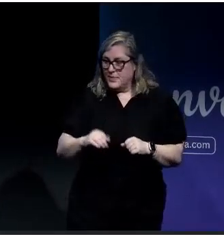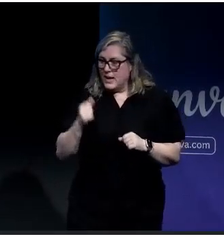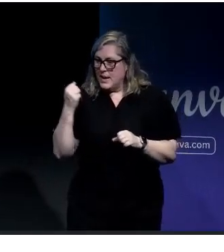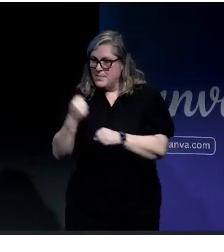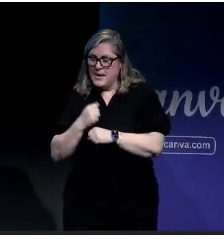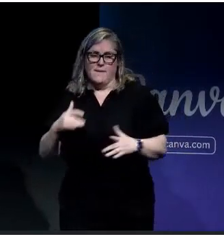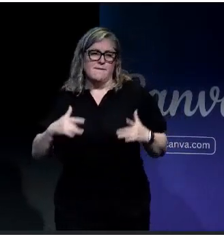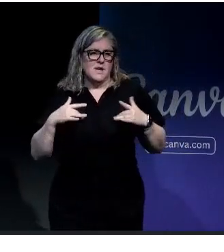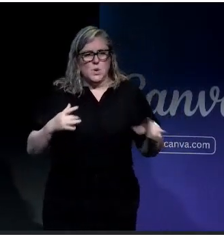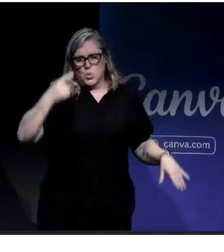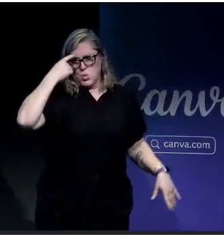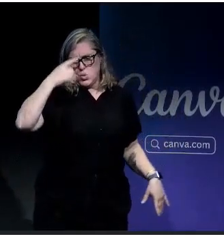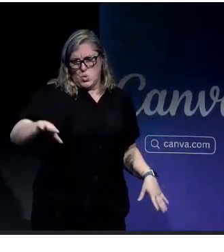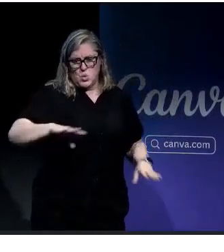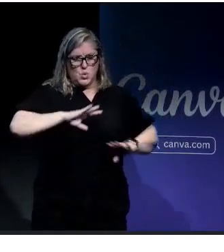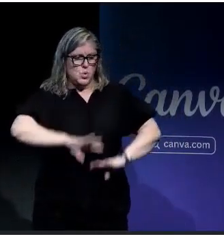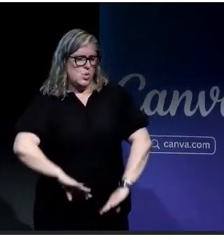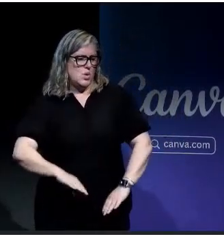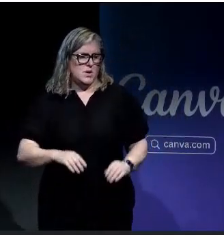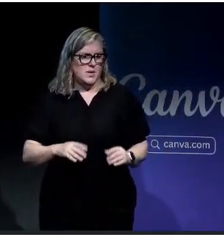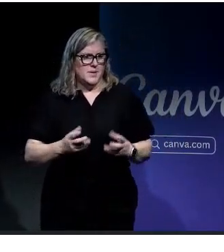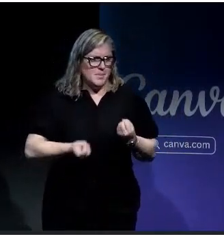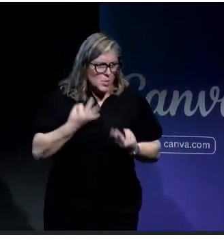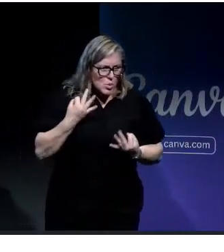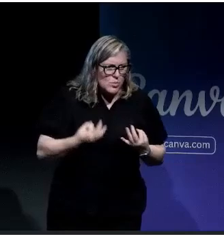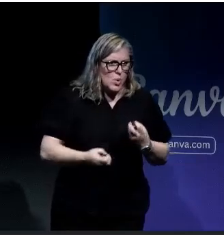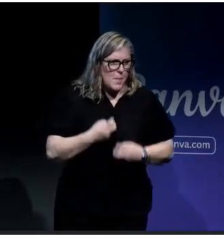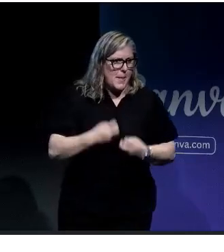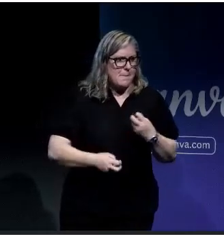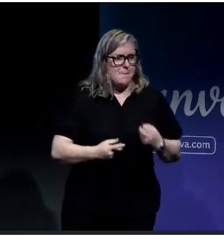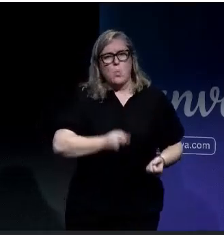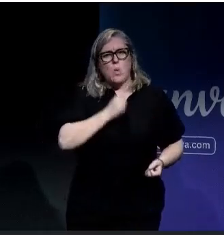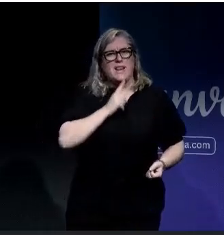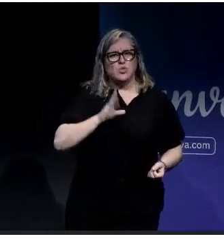if you get that test result. Uh, no issues or, or a hundred out of a hundred, definitely sounds very good.